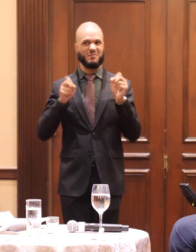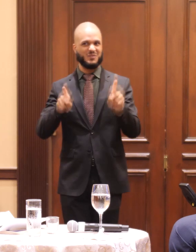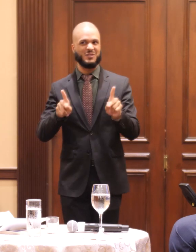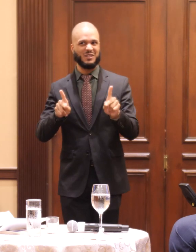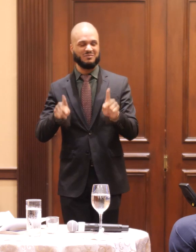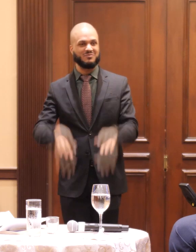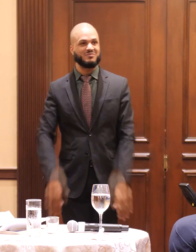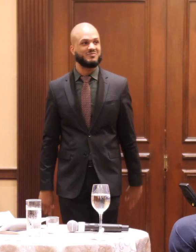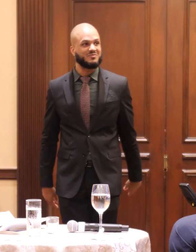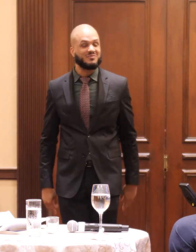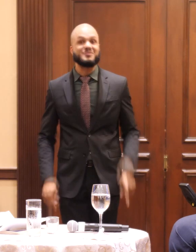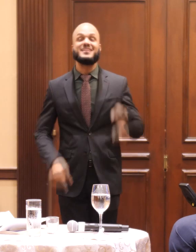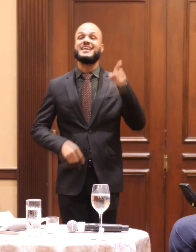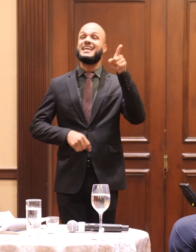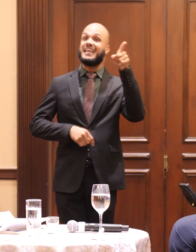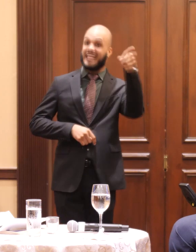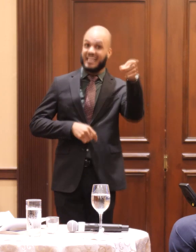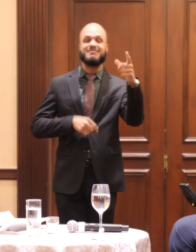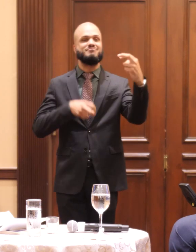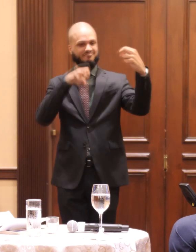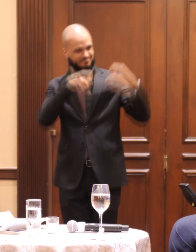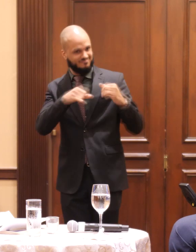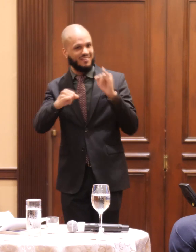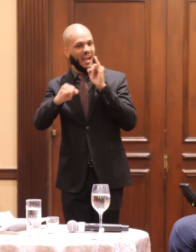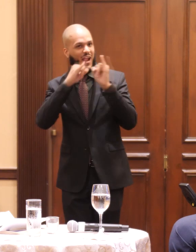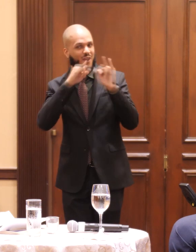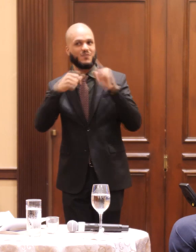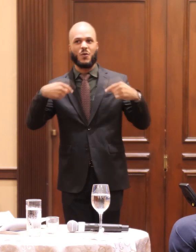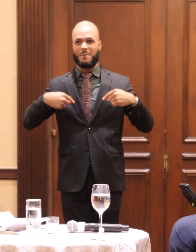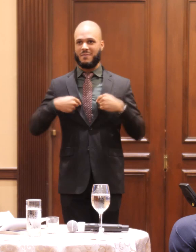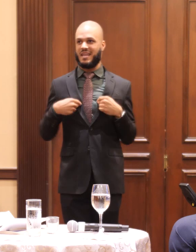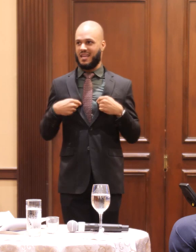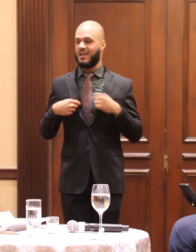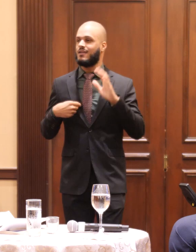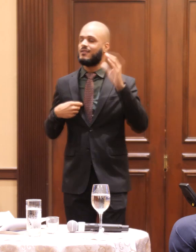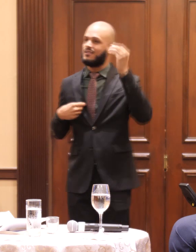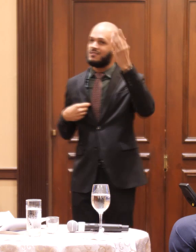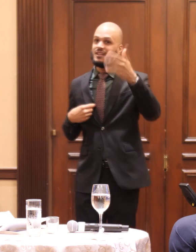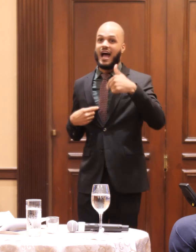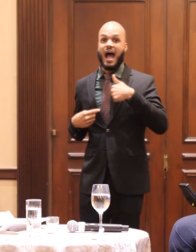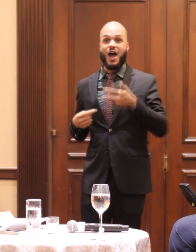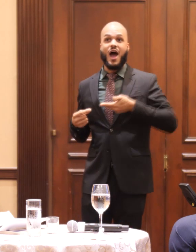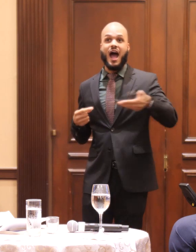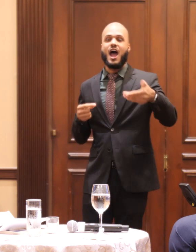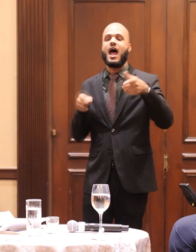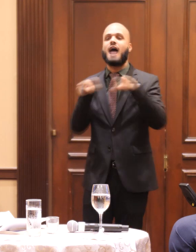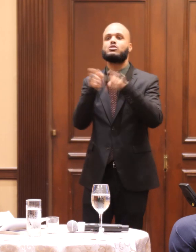true to his word. He interviewed me and I had to say that I was hired as the research specialist